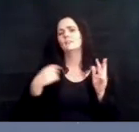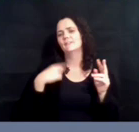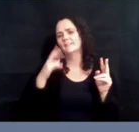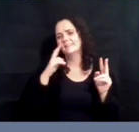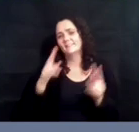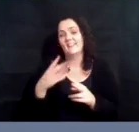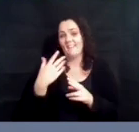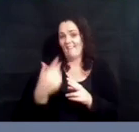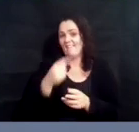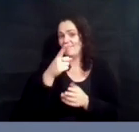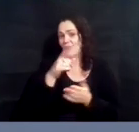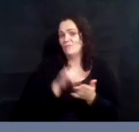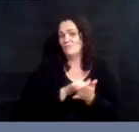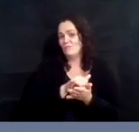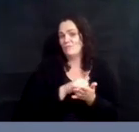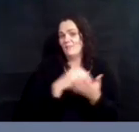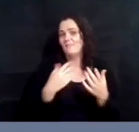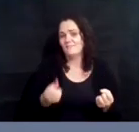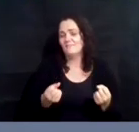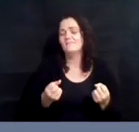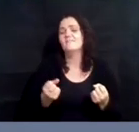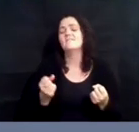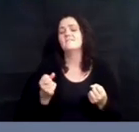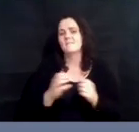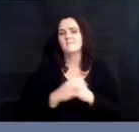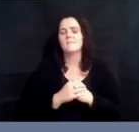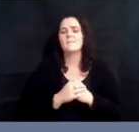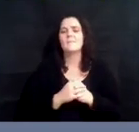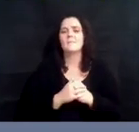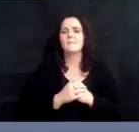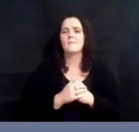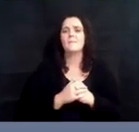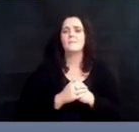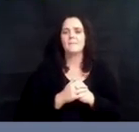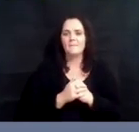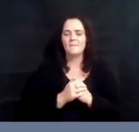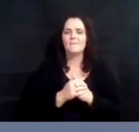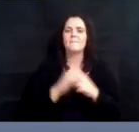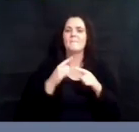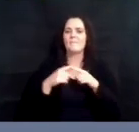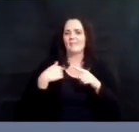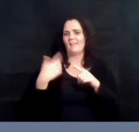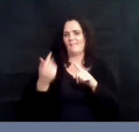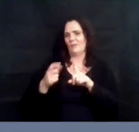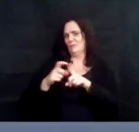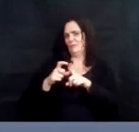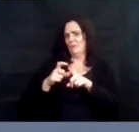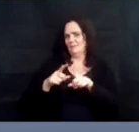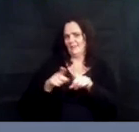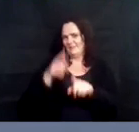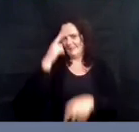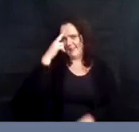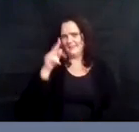You can watch the entire thing on YouTube and it's beautiful and it's also no coincidence that I have a daughter named Lotte. Alright now, what we're going to do is we're going to use